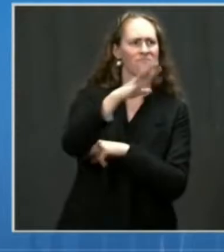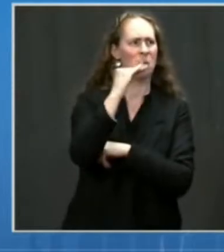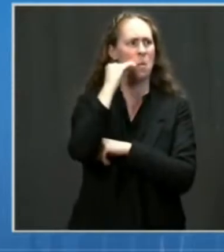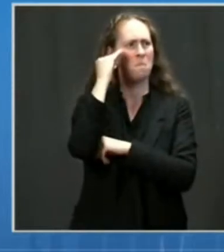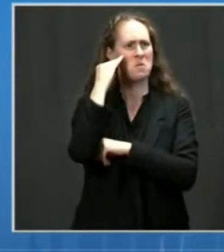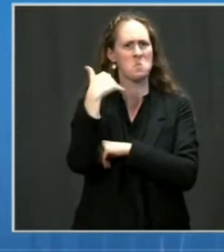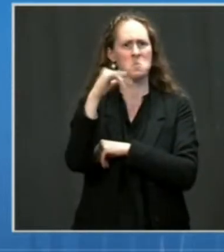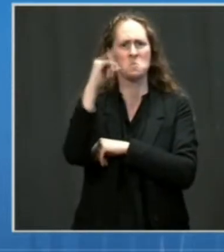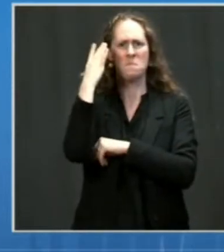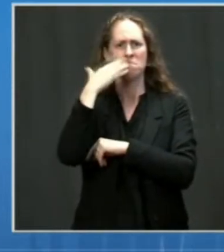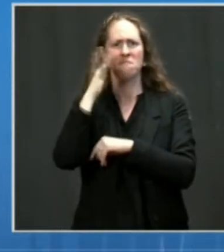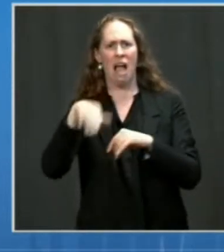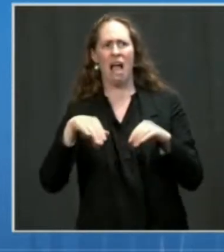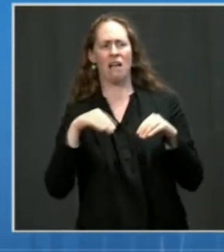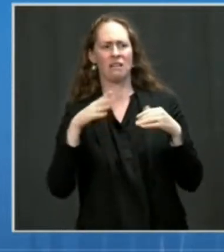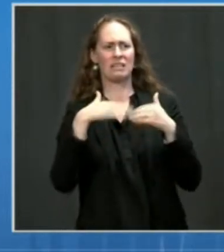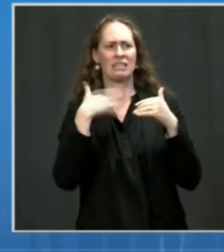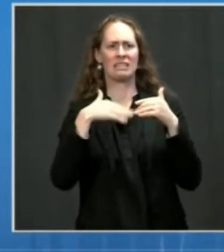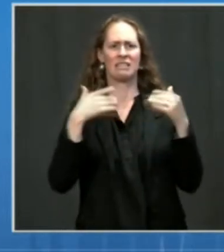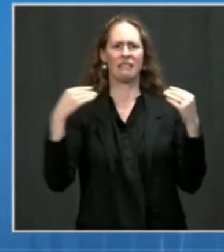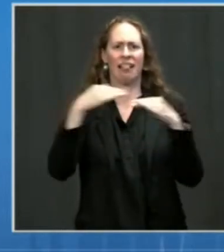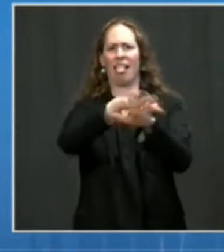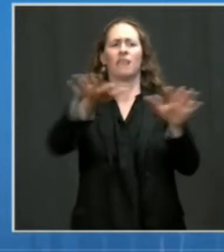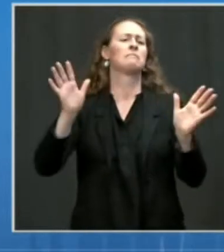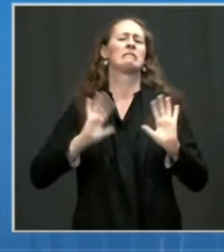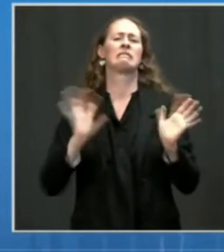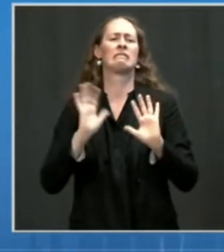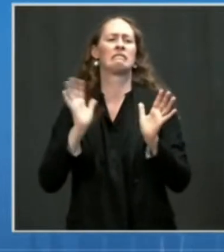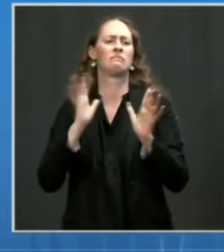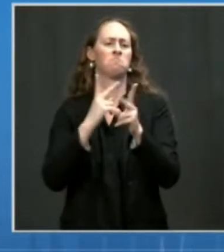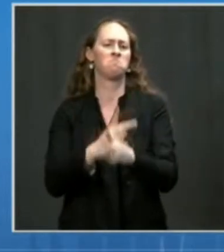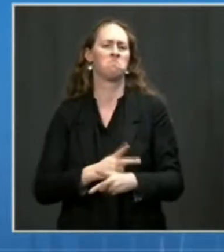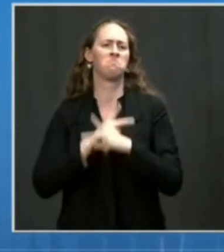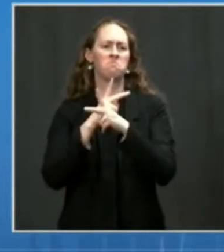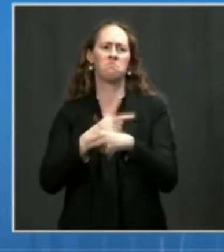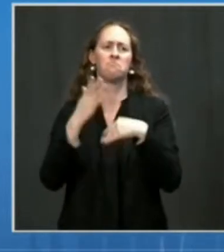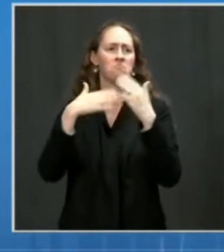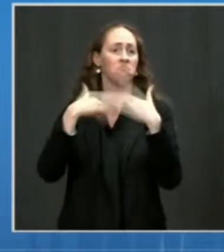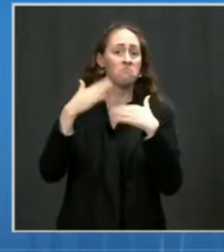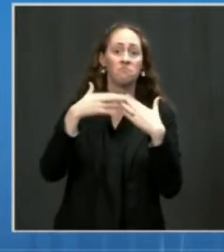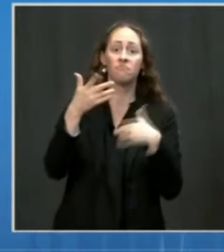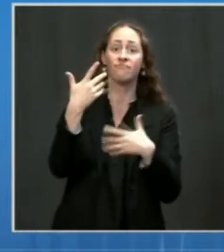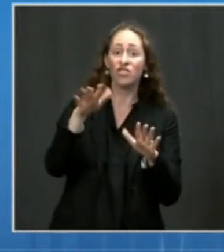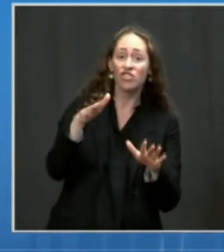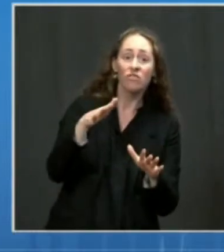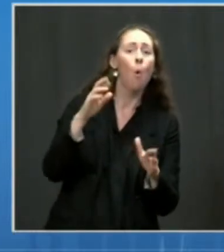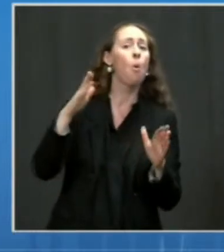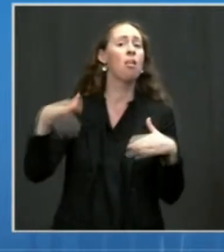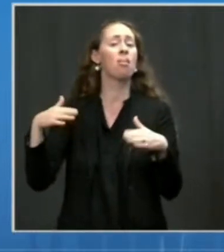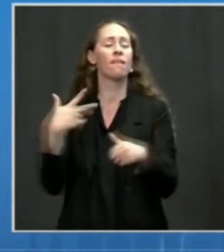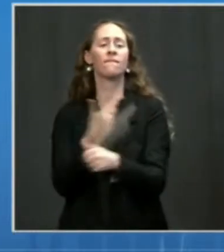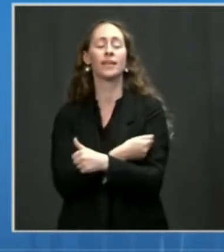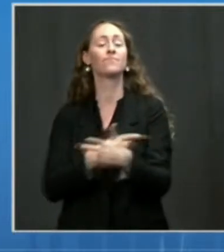GET VACCINATED. SECOND, MASKS WILL PROTECT YOUR FAMILY. IF YOU ARE IN AN AREA OF SUBSTANTIAL OR HIGH TRANSMISSION, PLEASE WEAR A